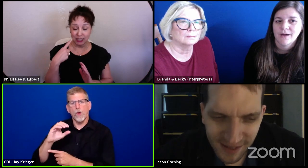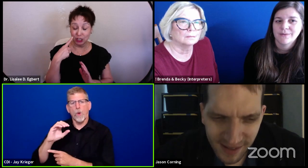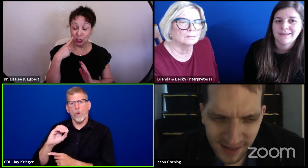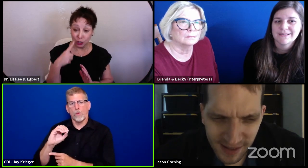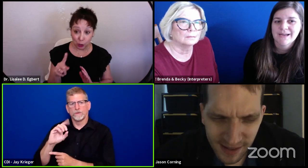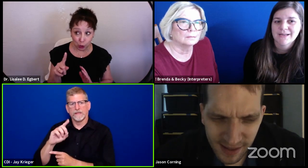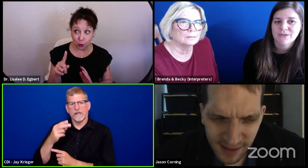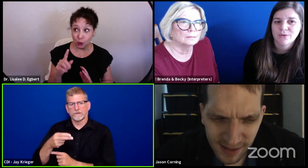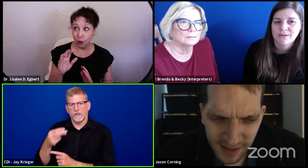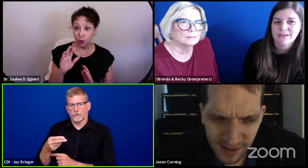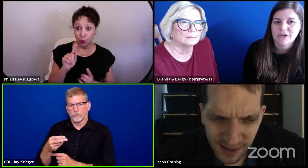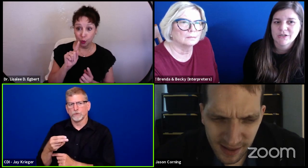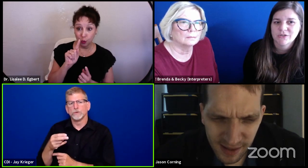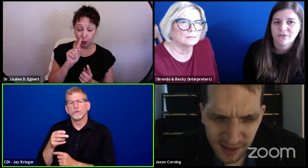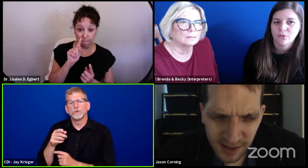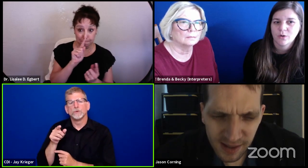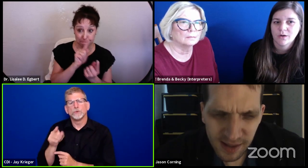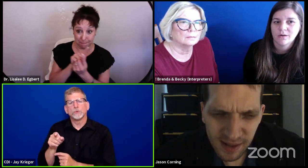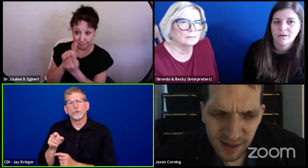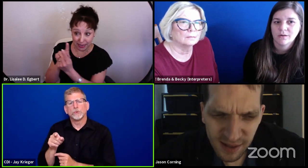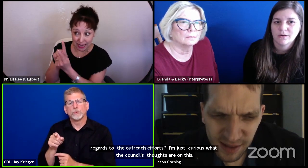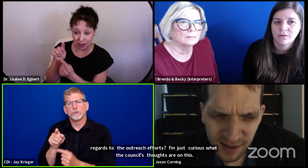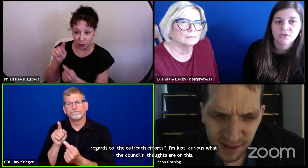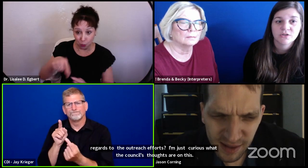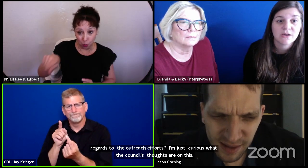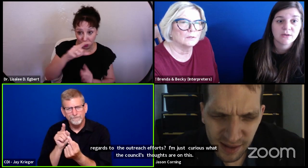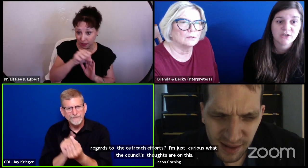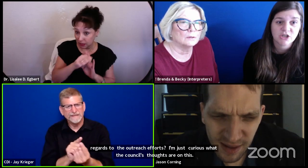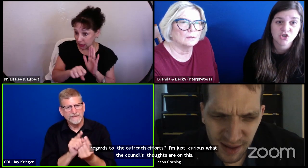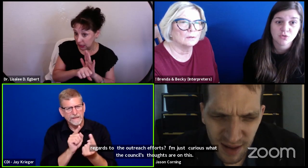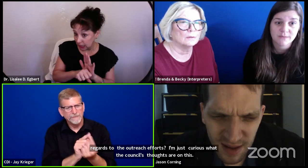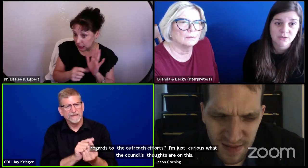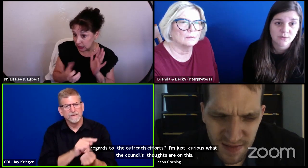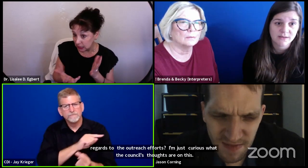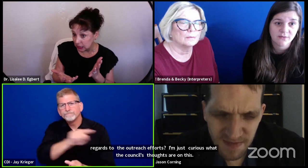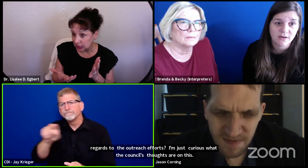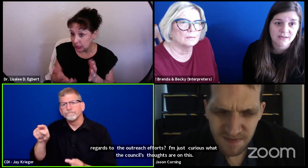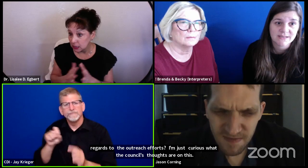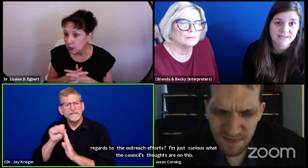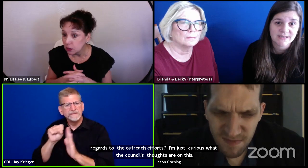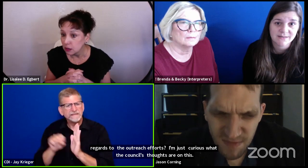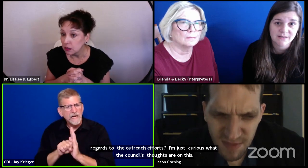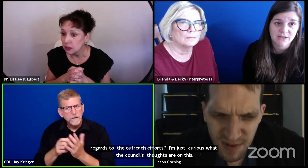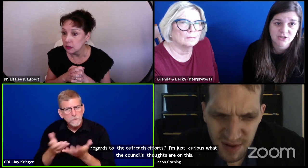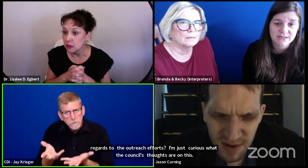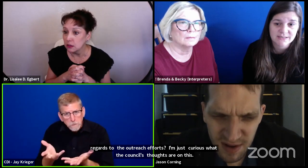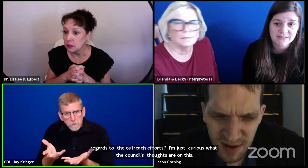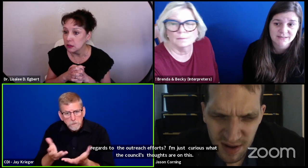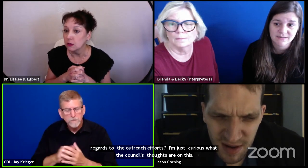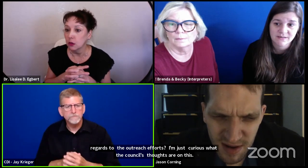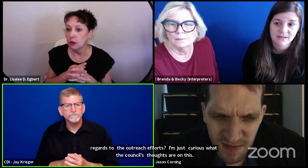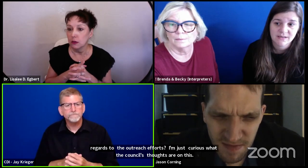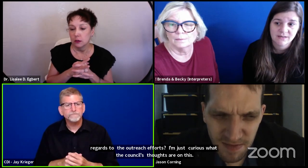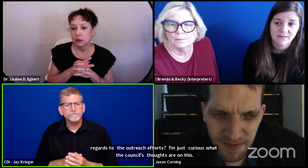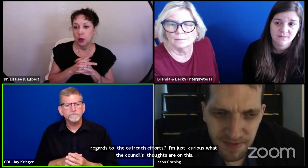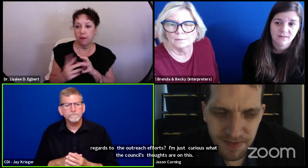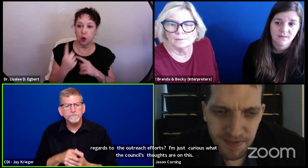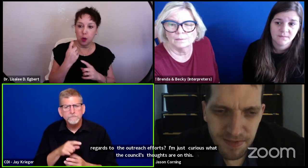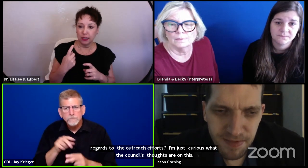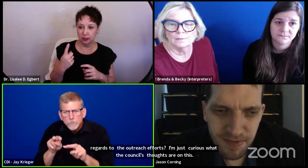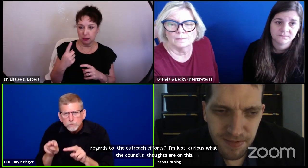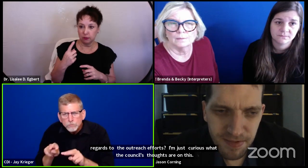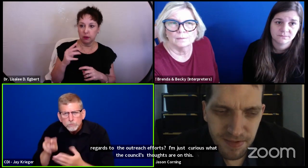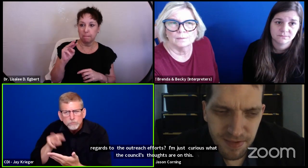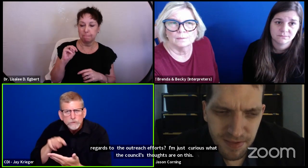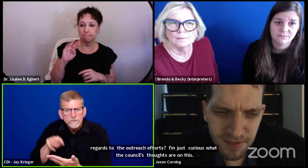I would like to ask ODHH to meet with the various state agencies.